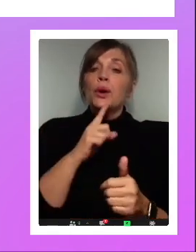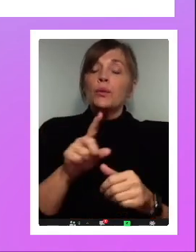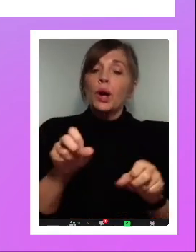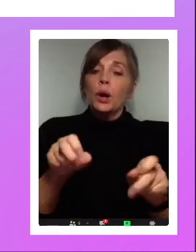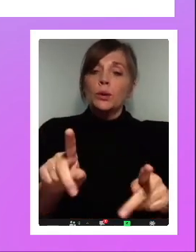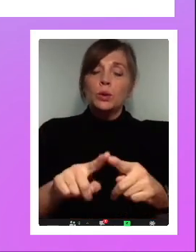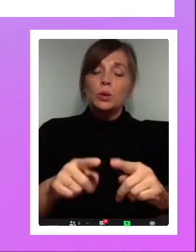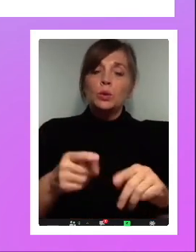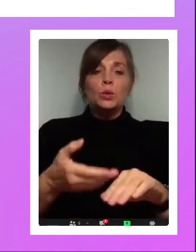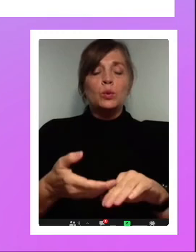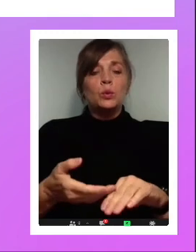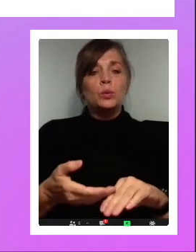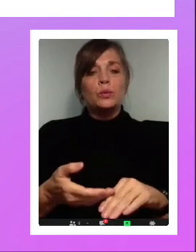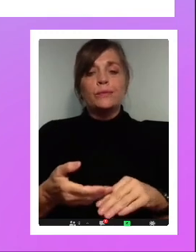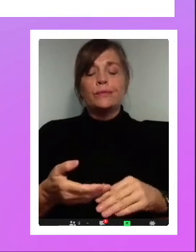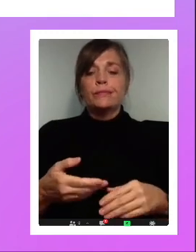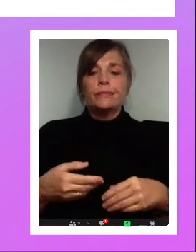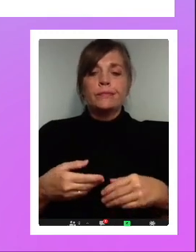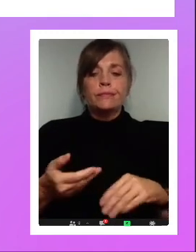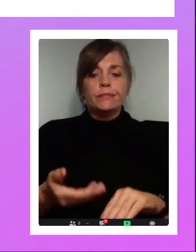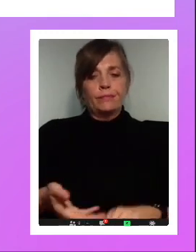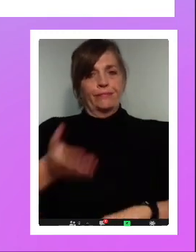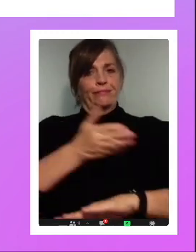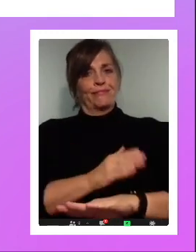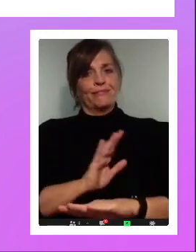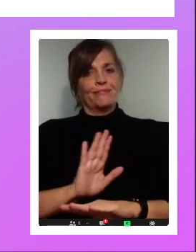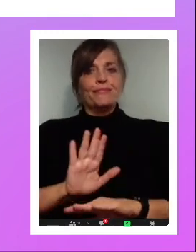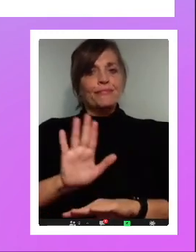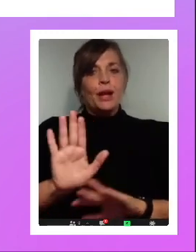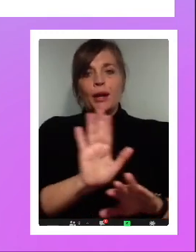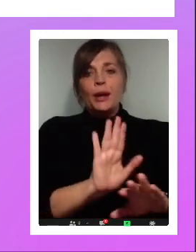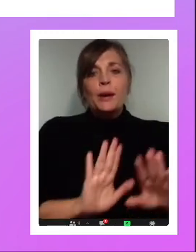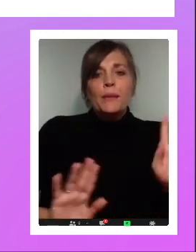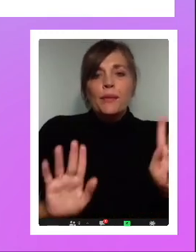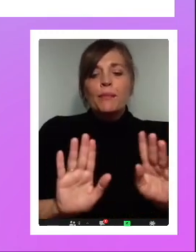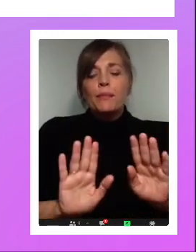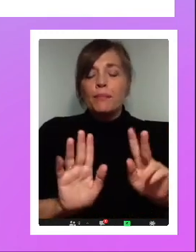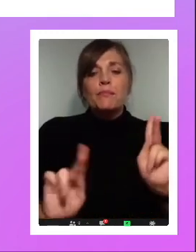to give them agency that they might not otherwise have.